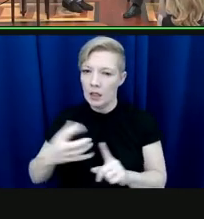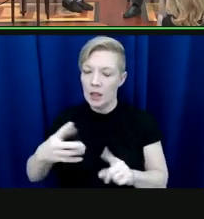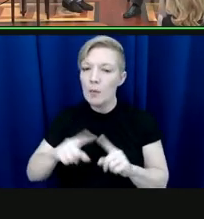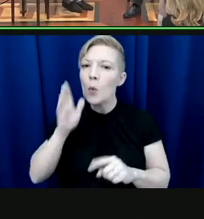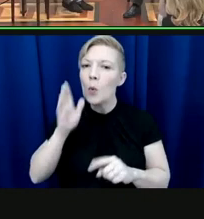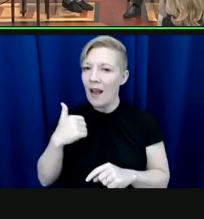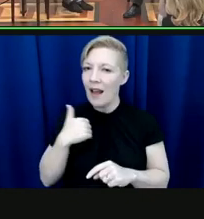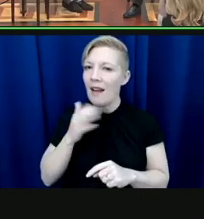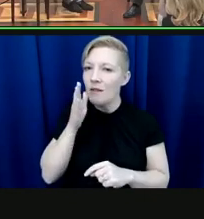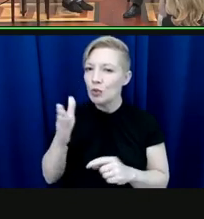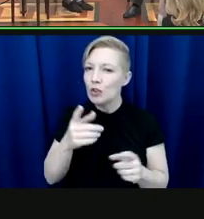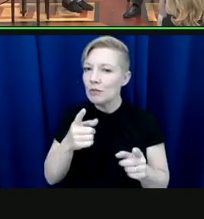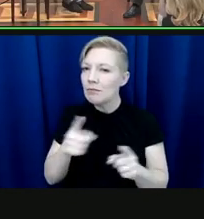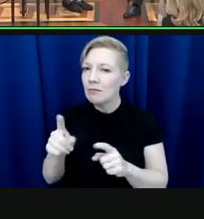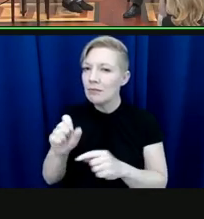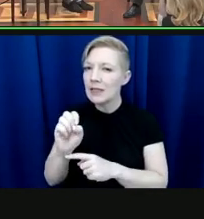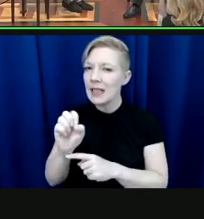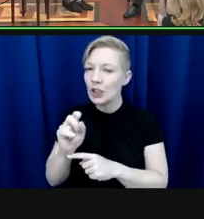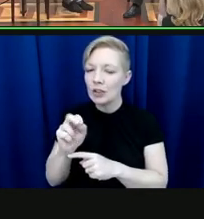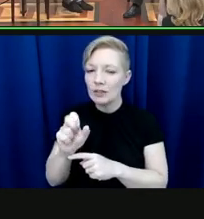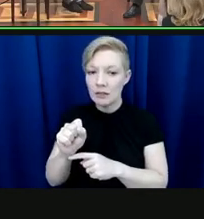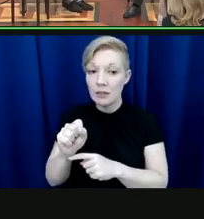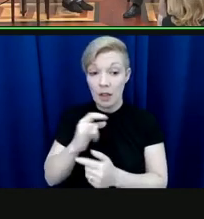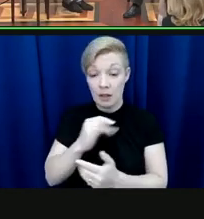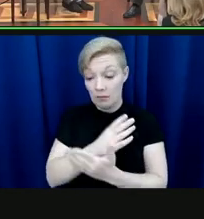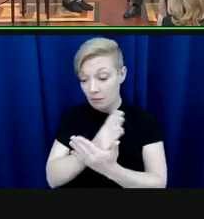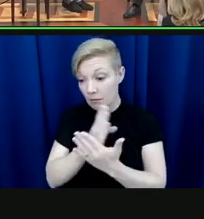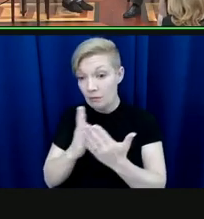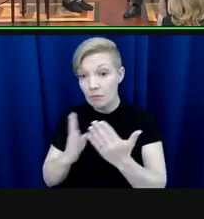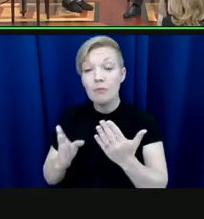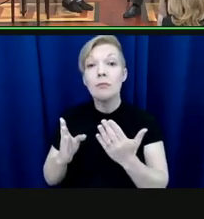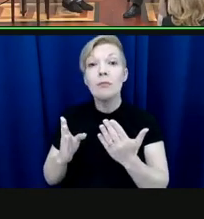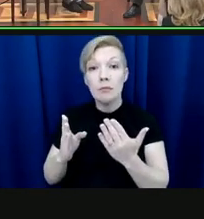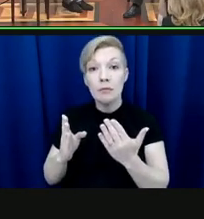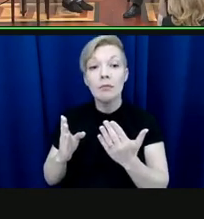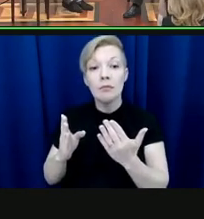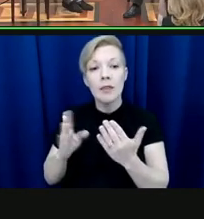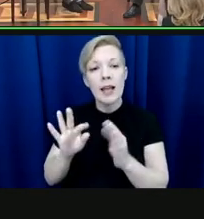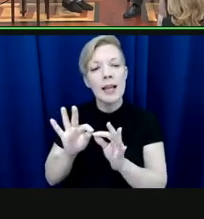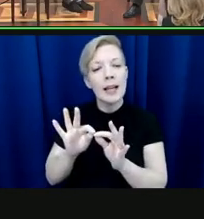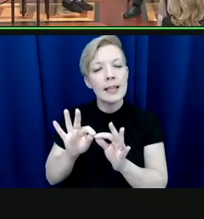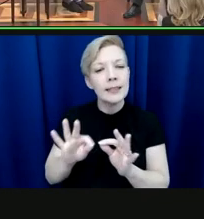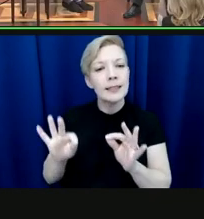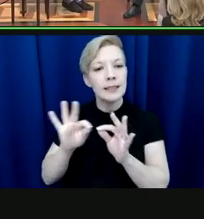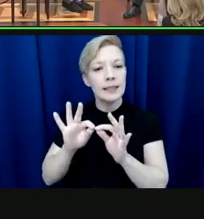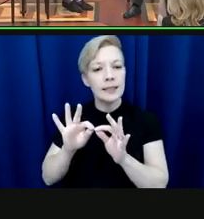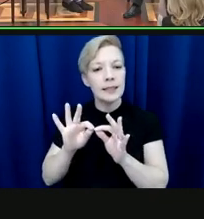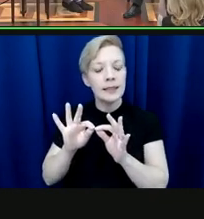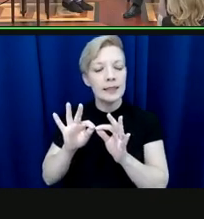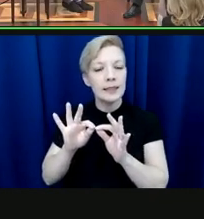But we're making significant progress across a number of our key initiatives here.